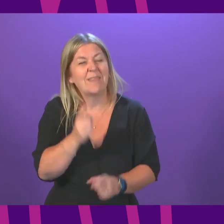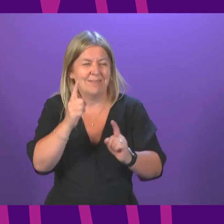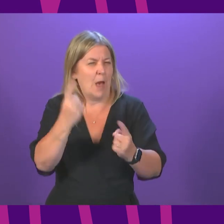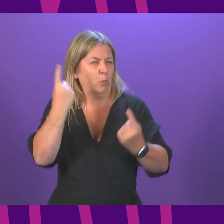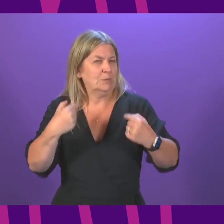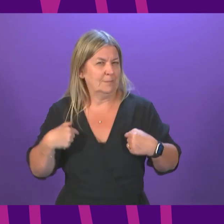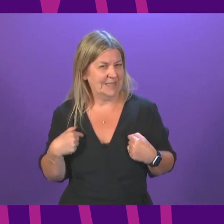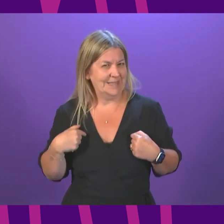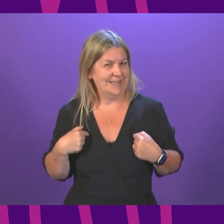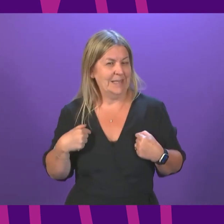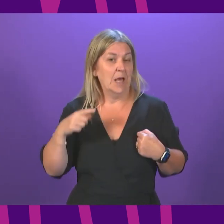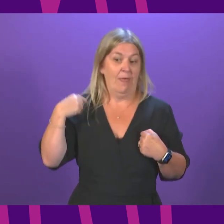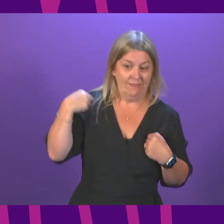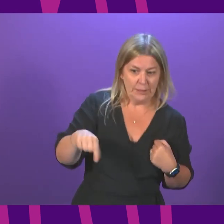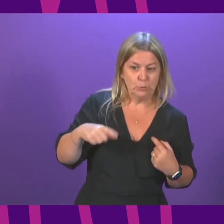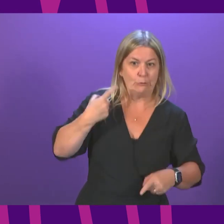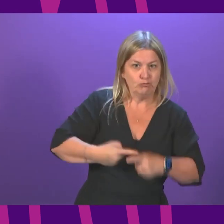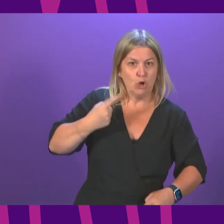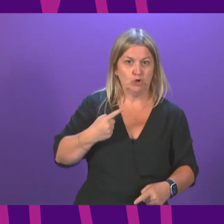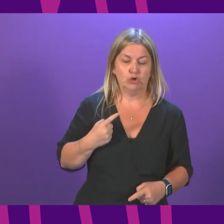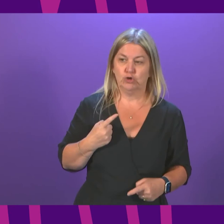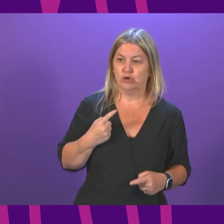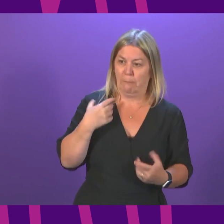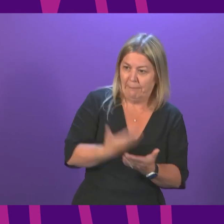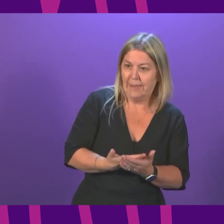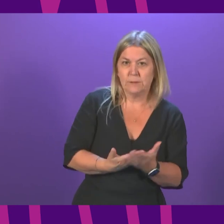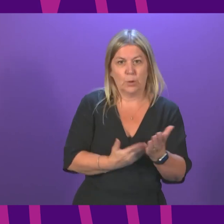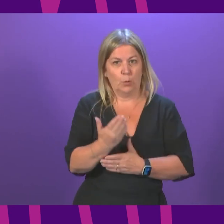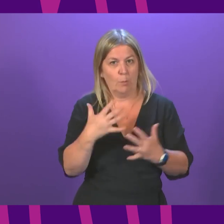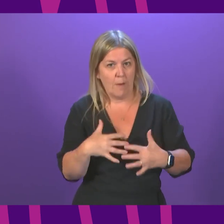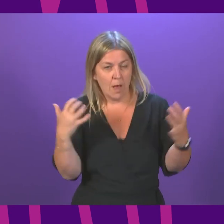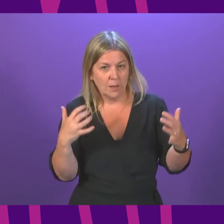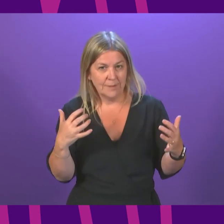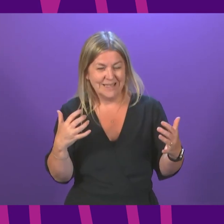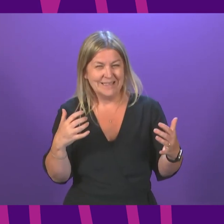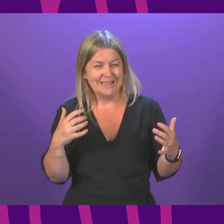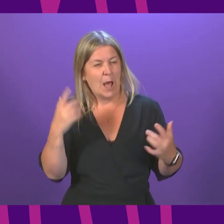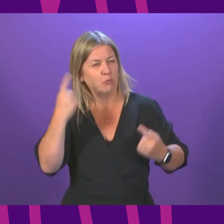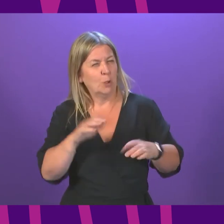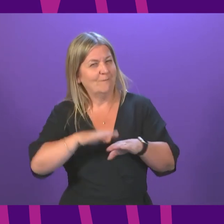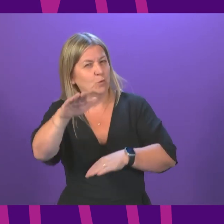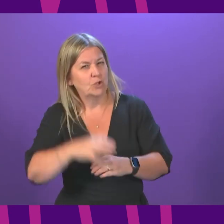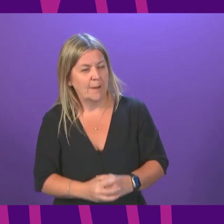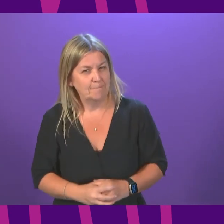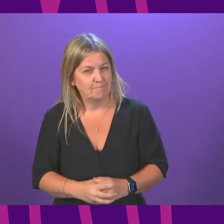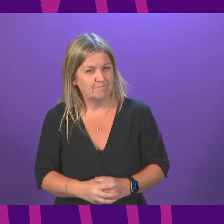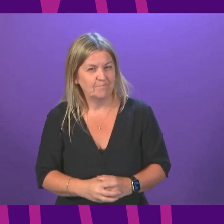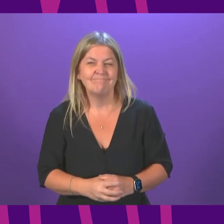According to the latest data, only a quarter of those aged 30 to 39, and less than a fifth of those aged 18 to 29, have received both doses of the vaccine. Our young people are